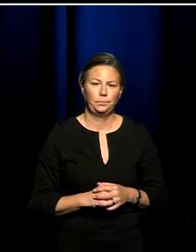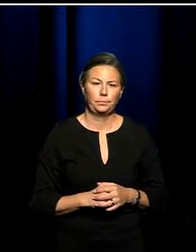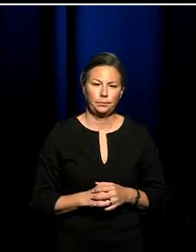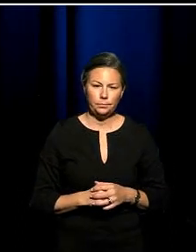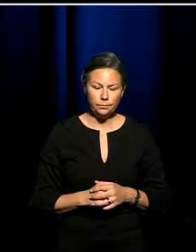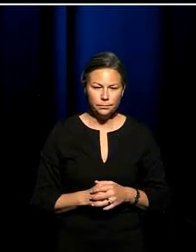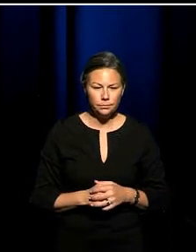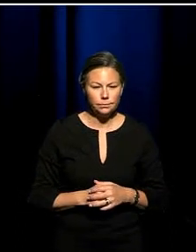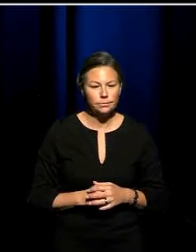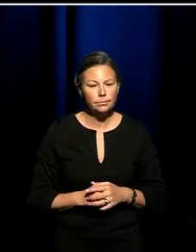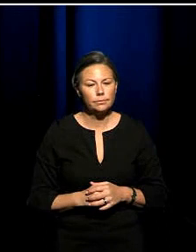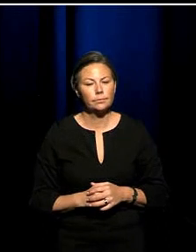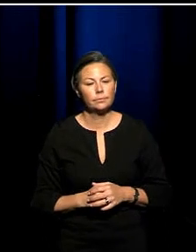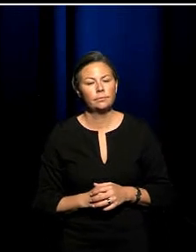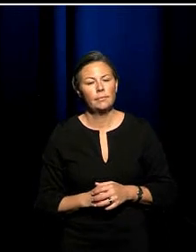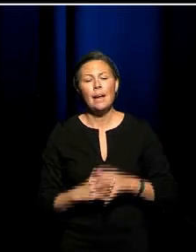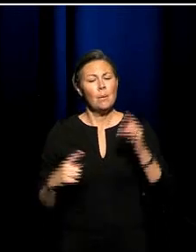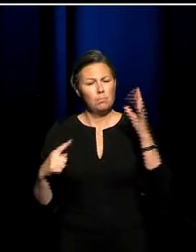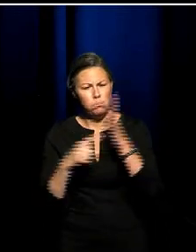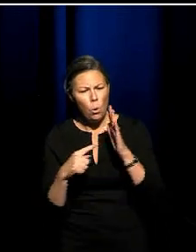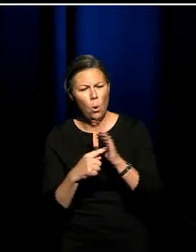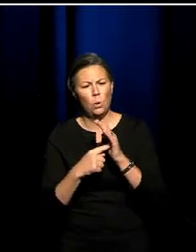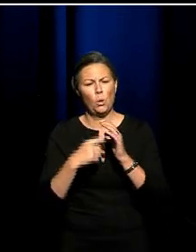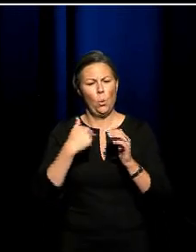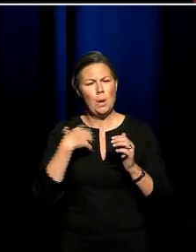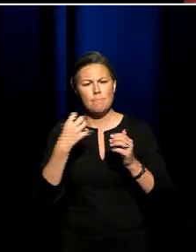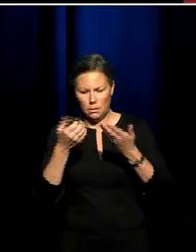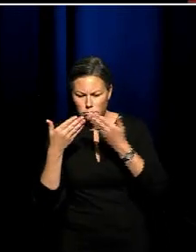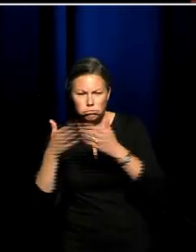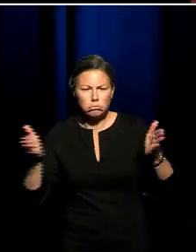people with disability we would not be doing our job unless we did exactly that.